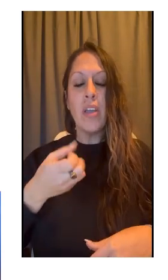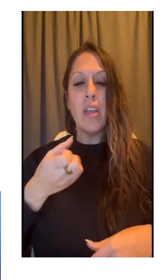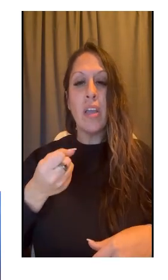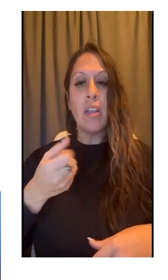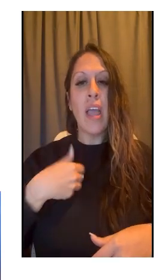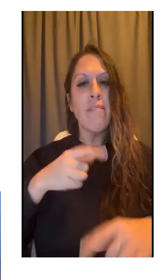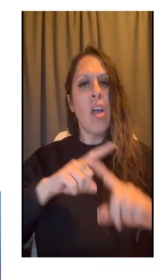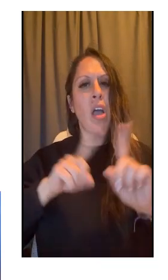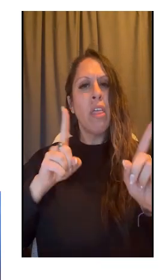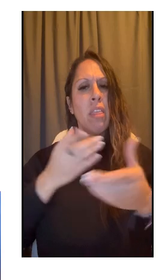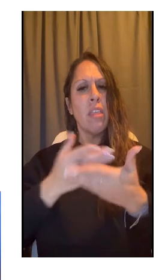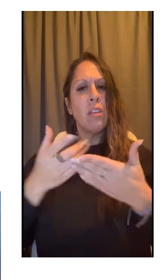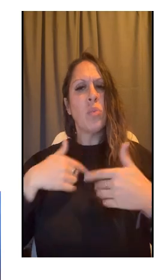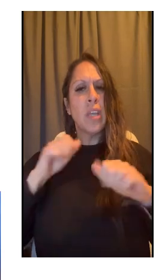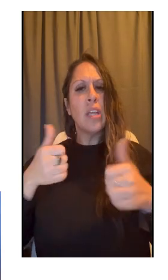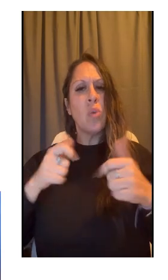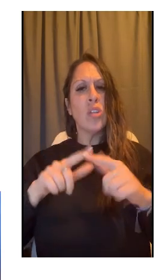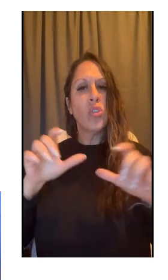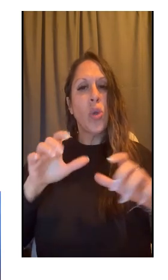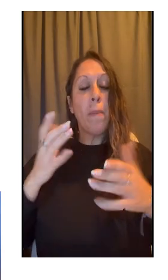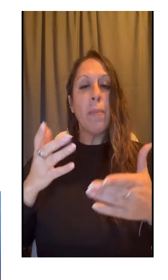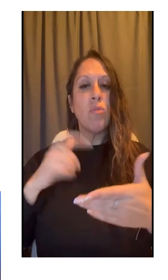can try to do to help like positioning.